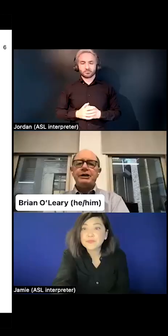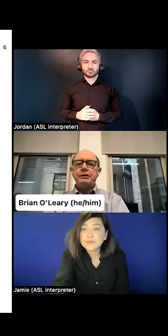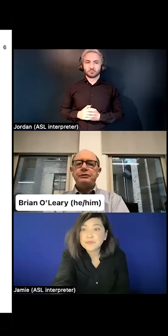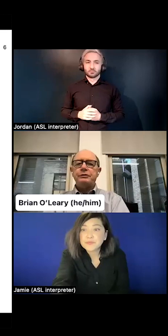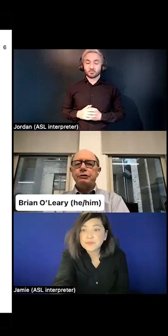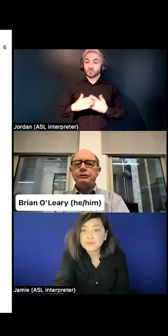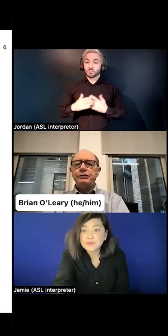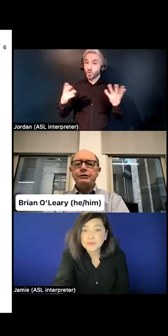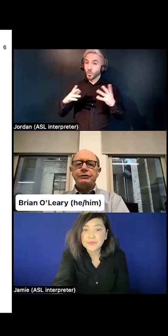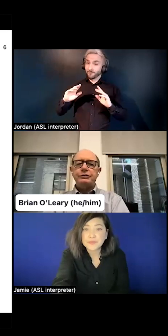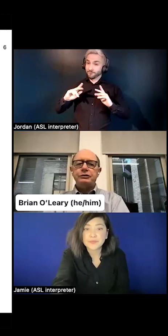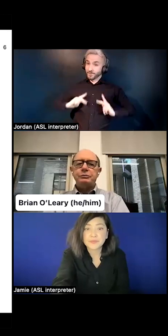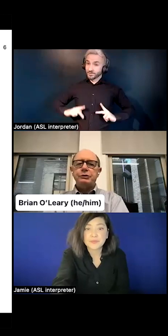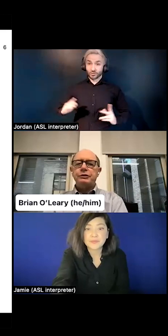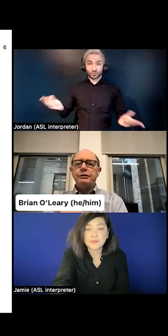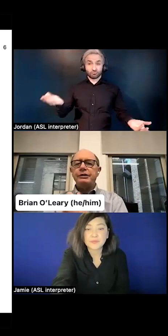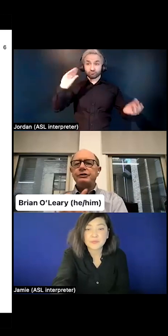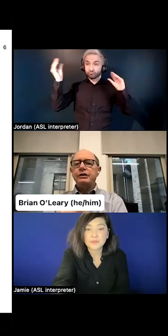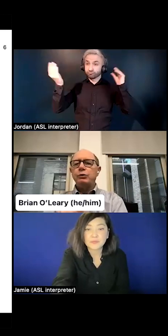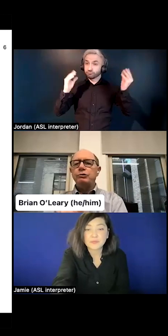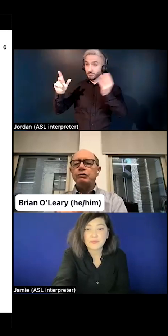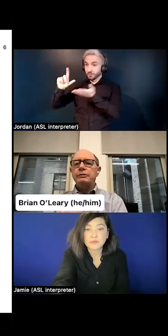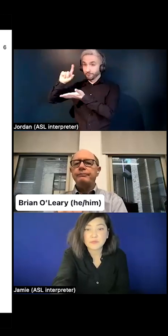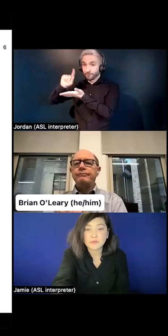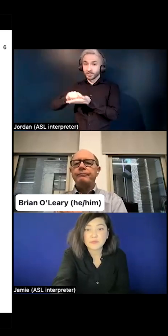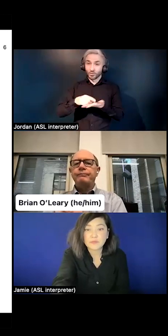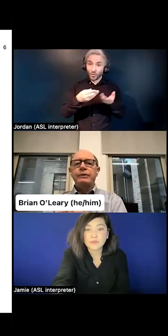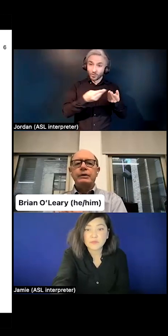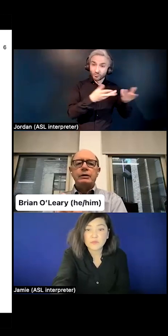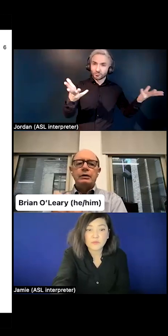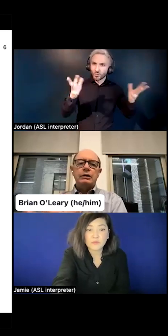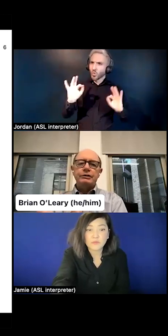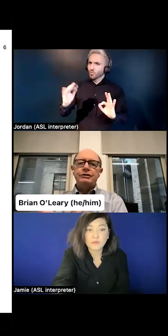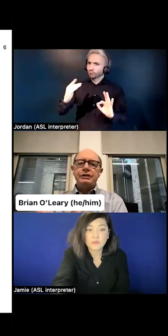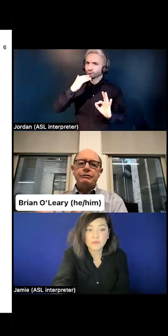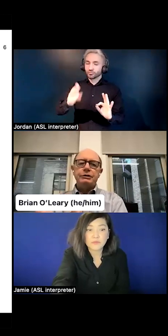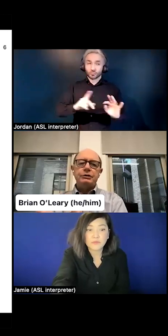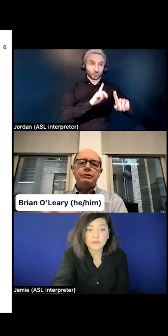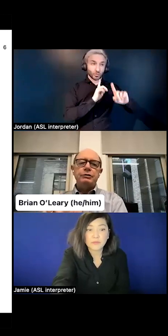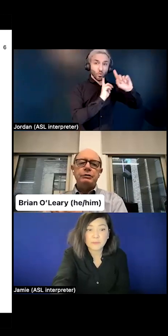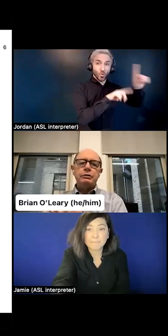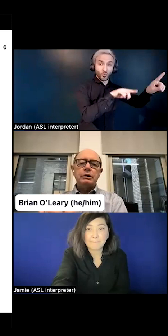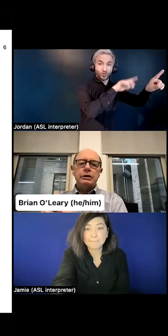aspects of print sales and distribution, things like ordering, receipt and return,